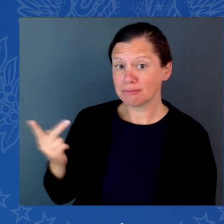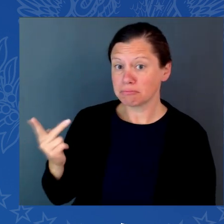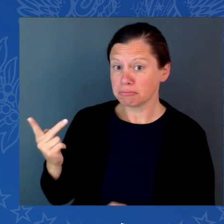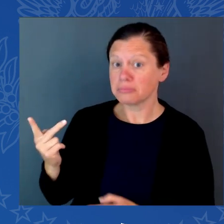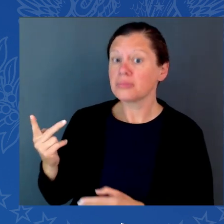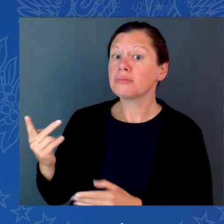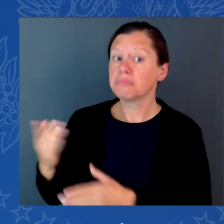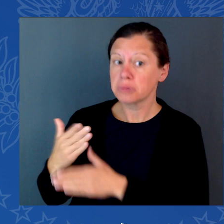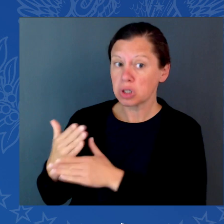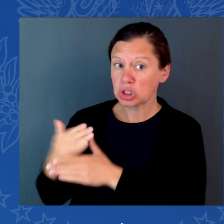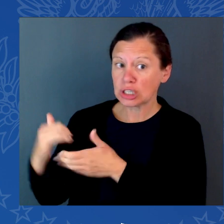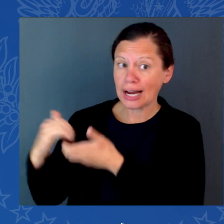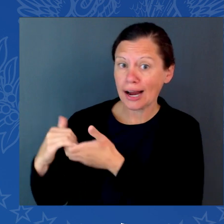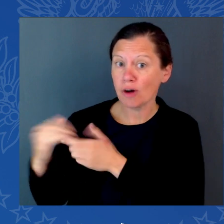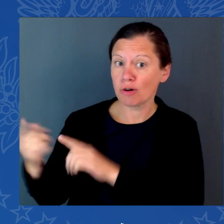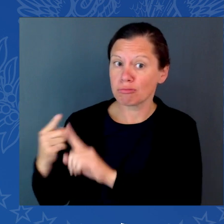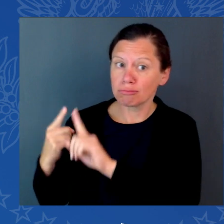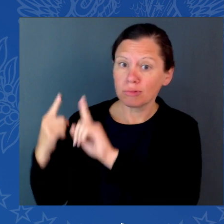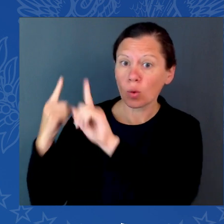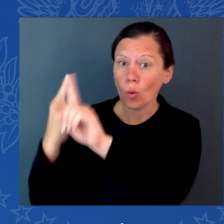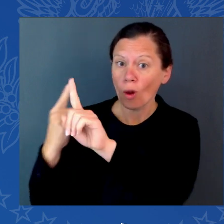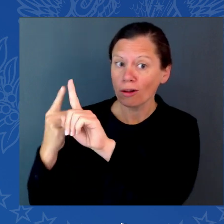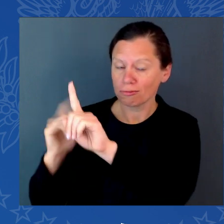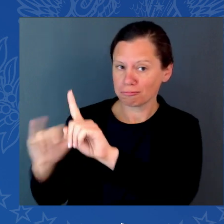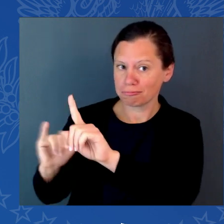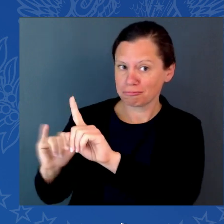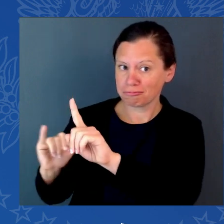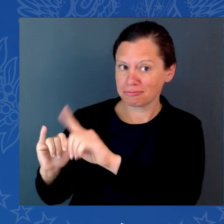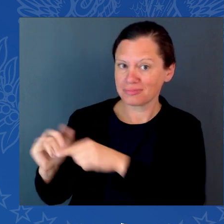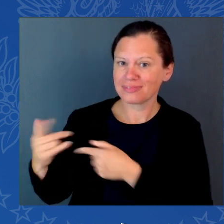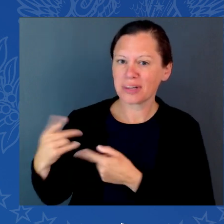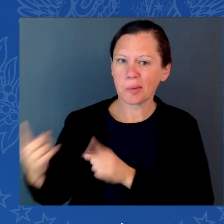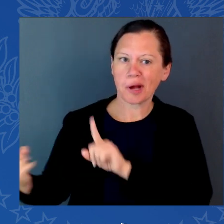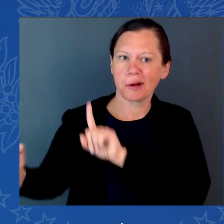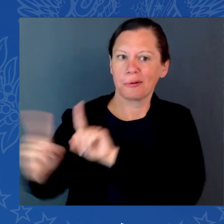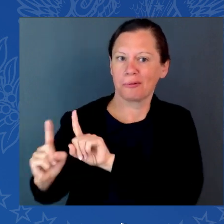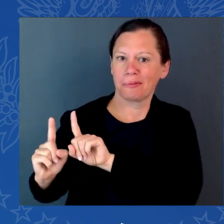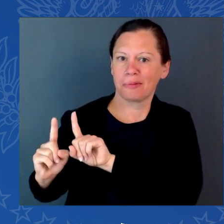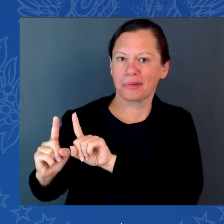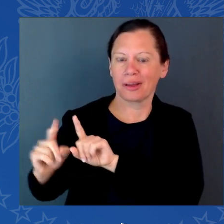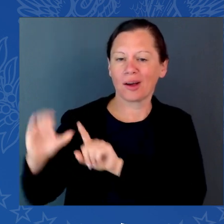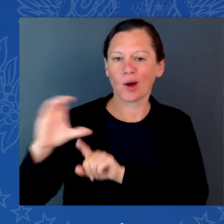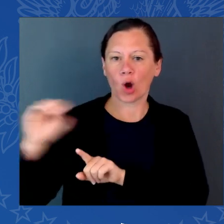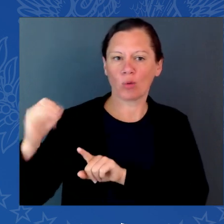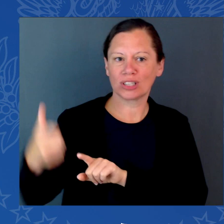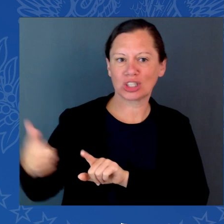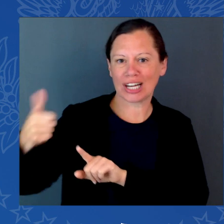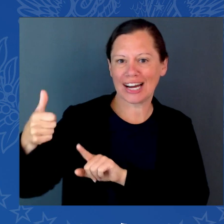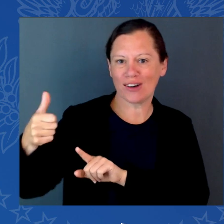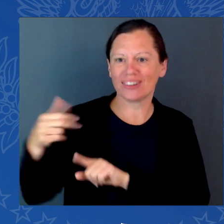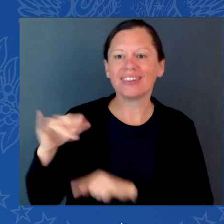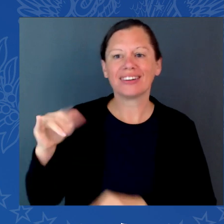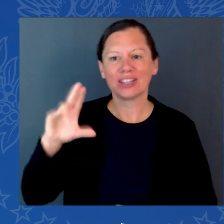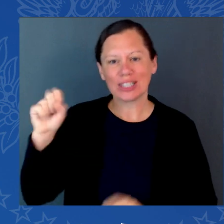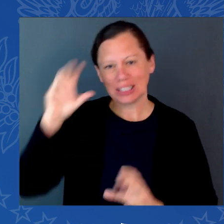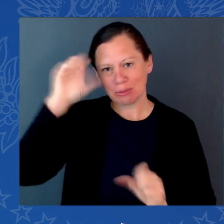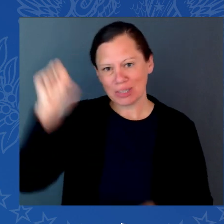of the United States for his remarks. The President: Well, ladies and gentlemen, thank you all. My colleagues, this is --